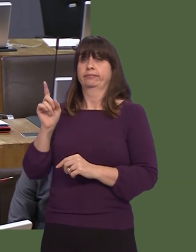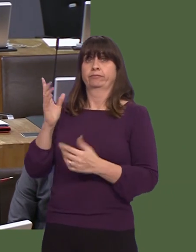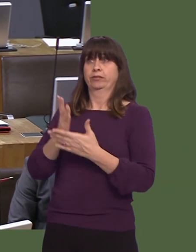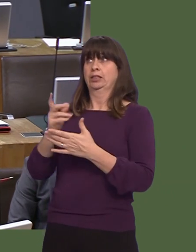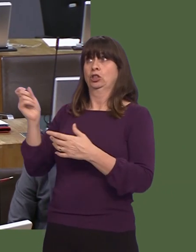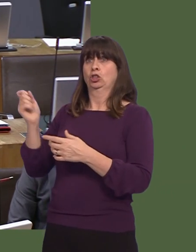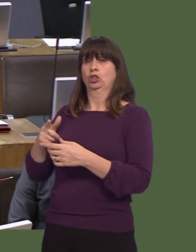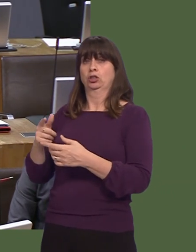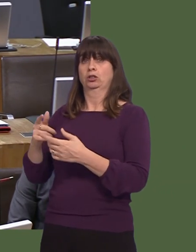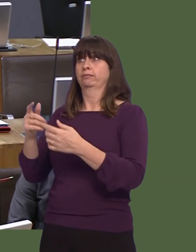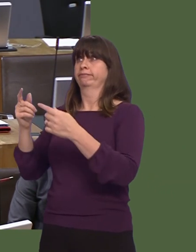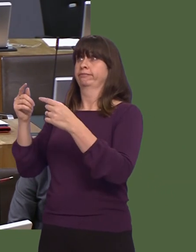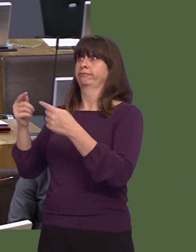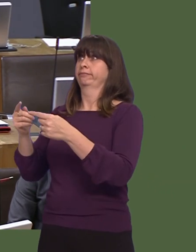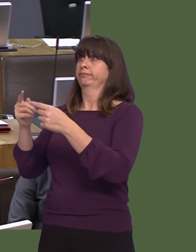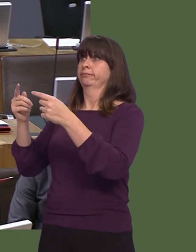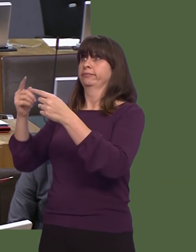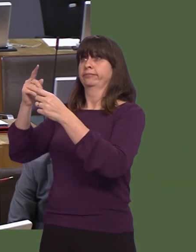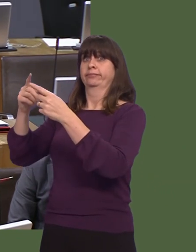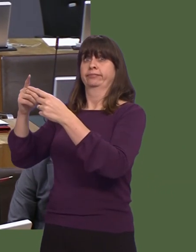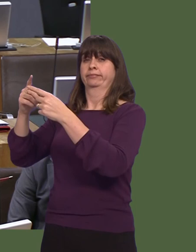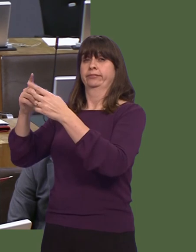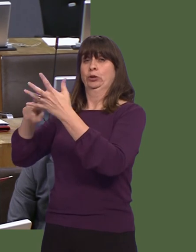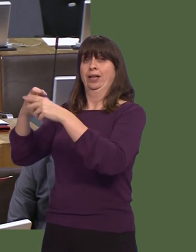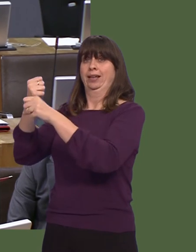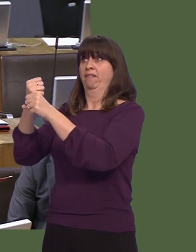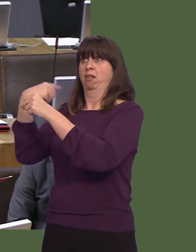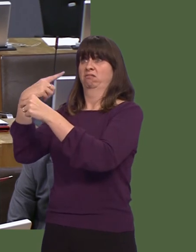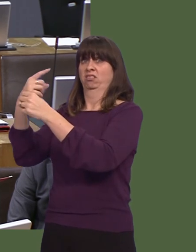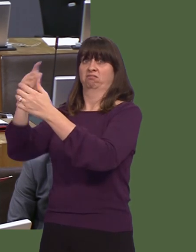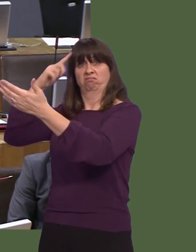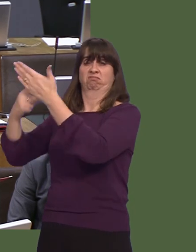bod dim byd yn newid heb fod yna gytundeb i newid pethau, ac, yn drydydd, wrth gwrs,